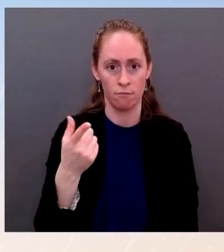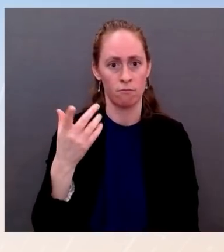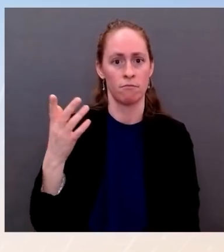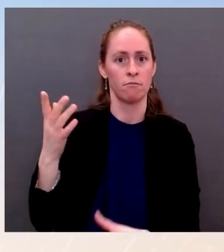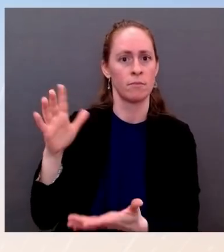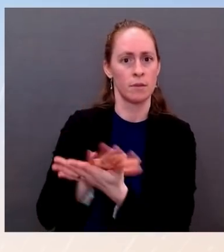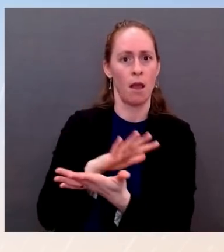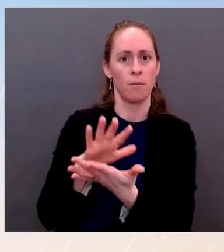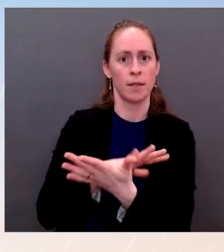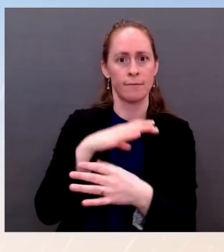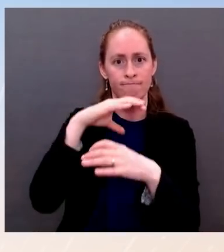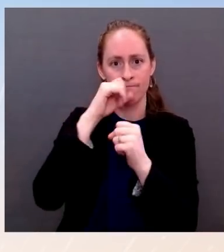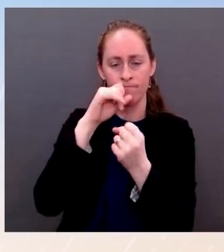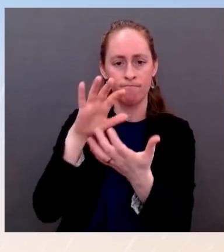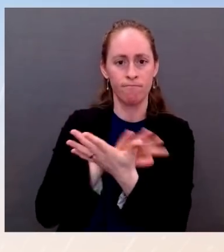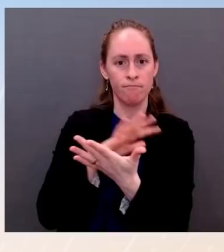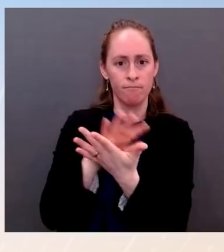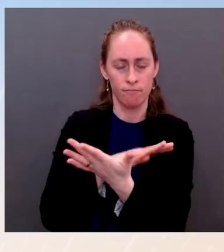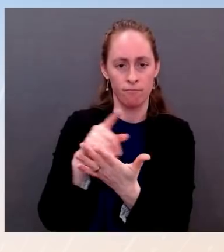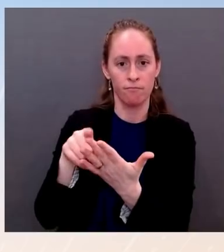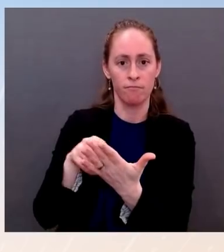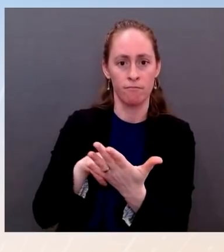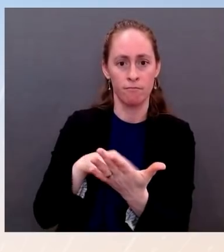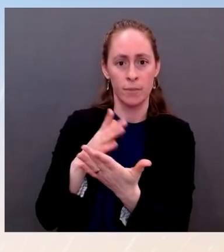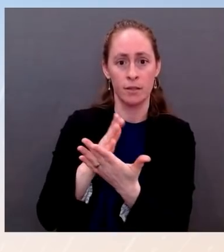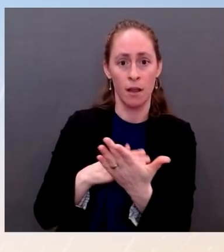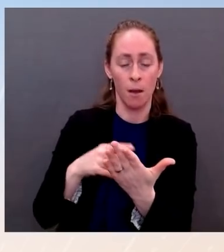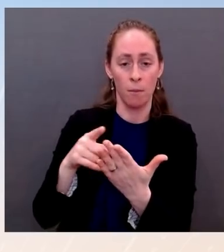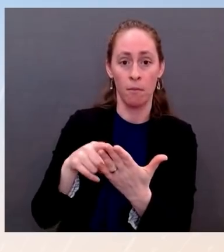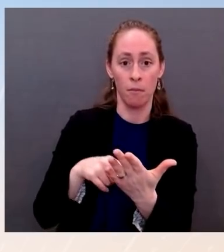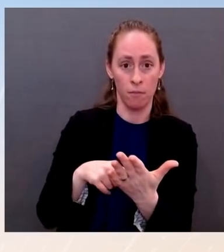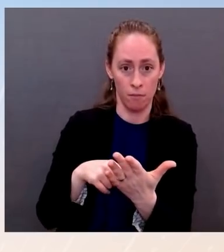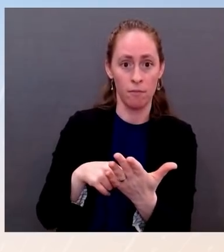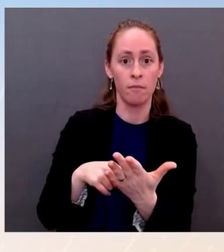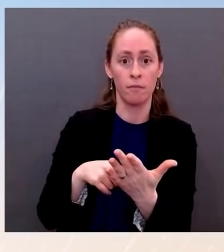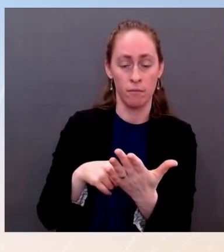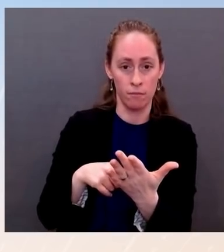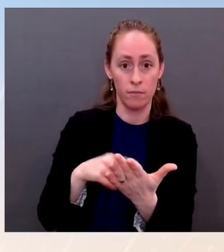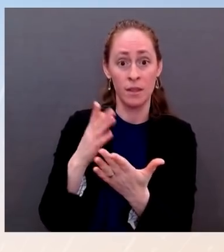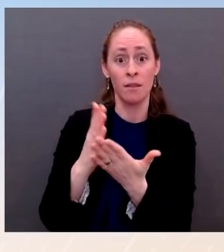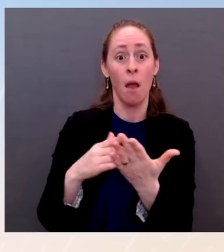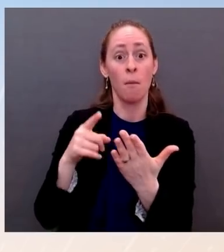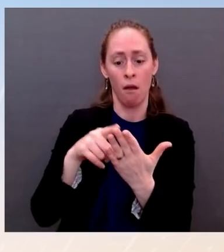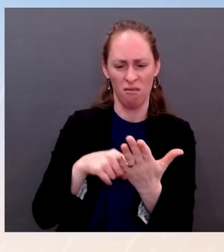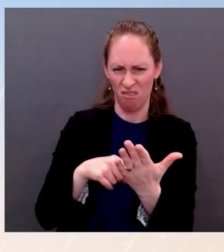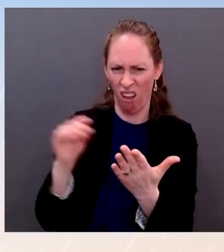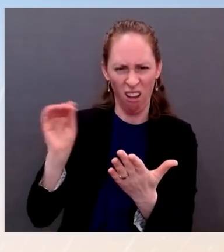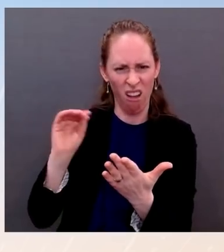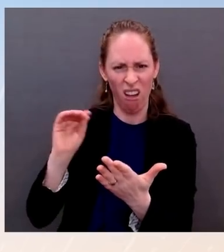some were, many were not. But that is not an after-action report. There was also a report from CENTCOM